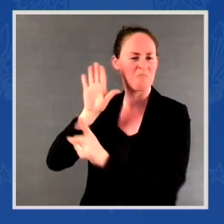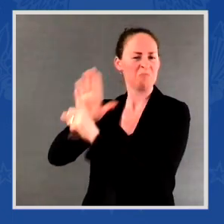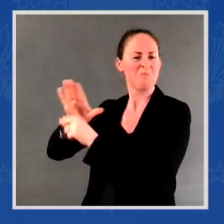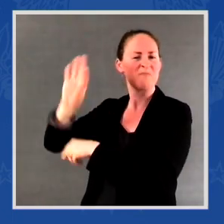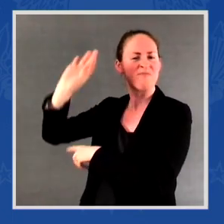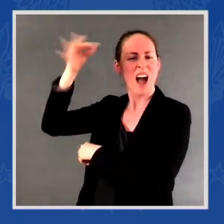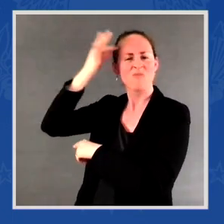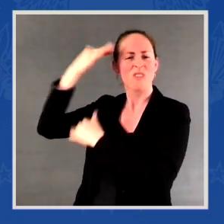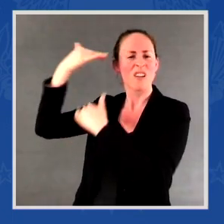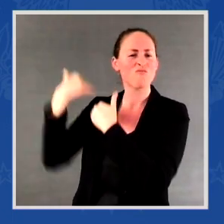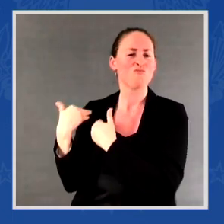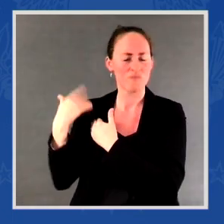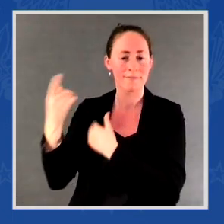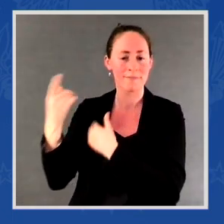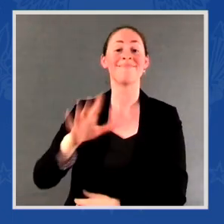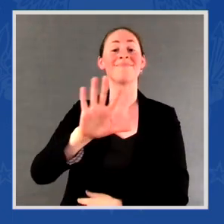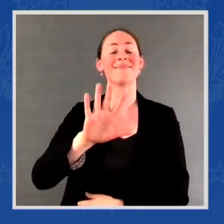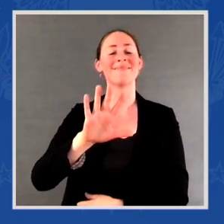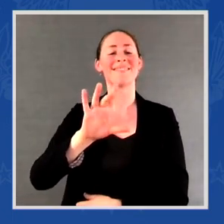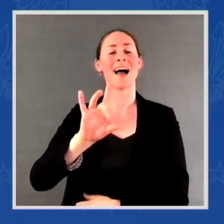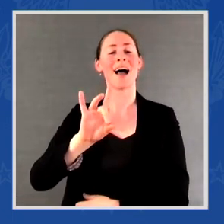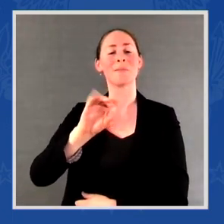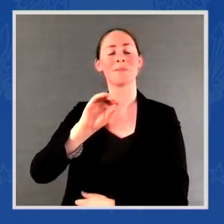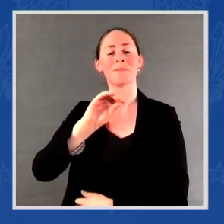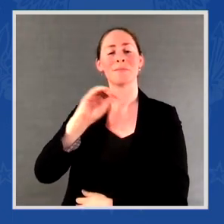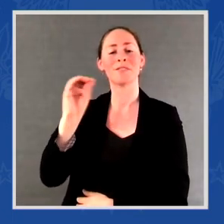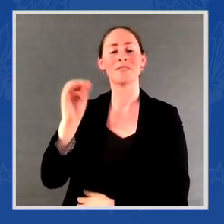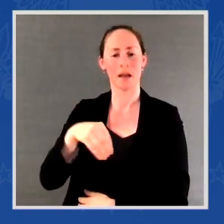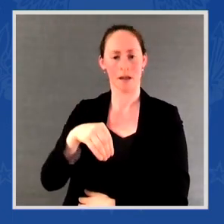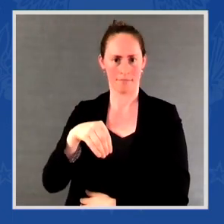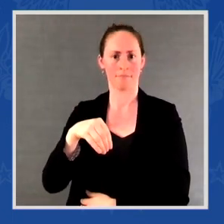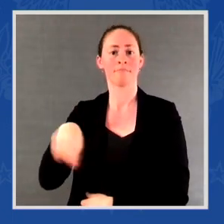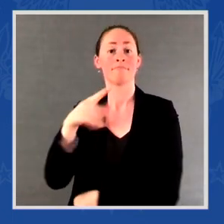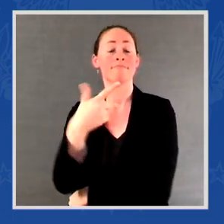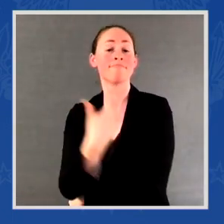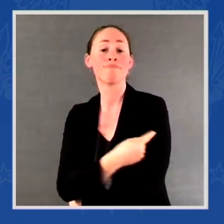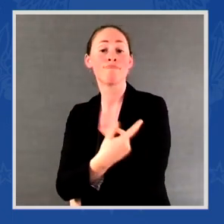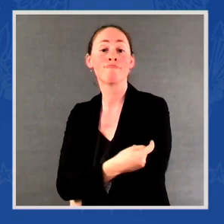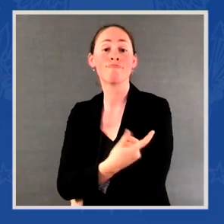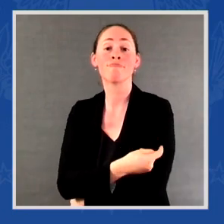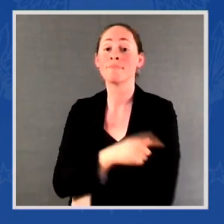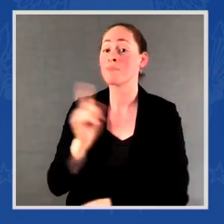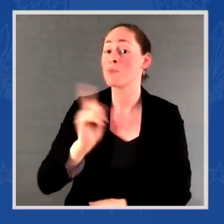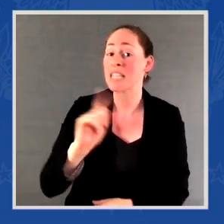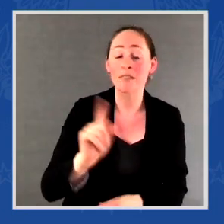in federally-run vaccination sites have gone to people of color. It makes a gigantic difference.